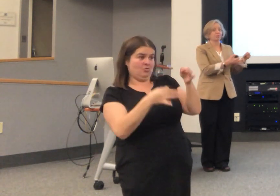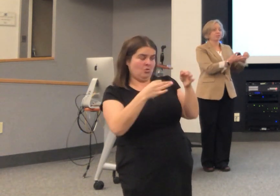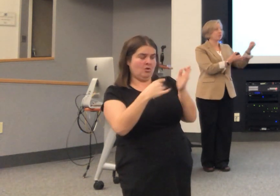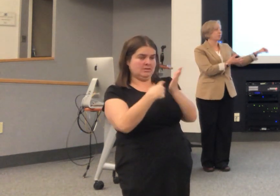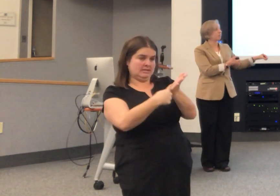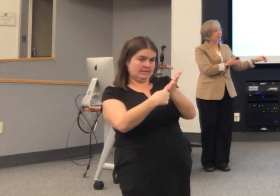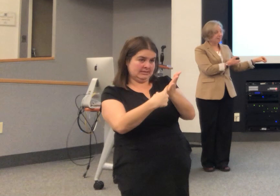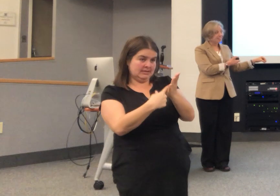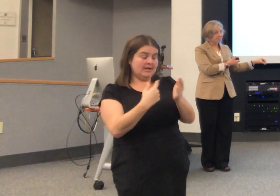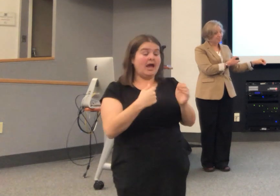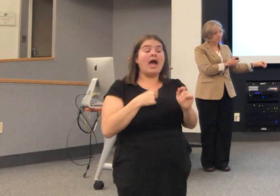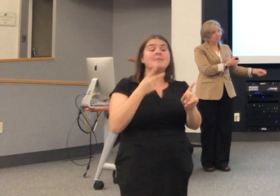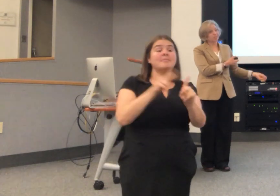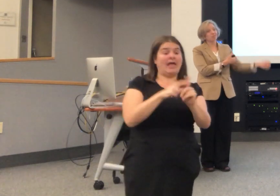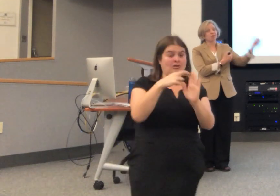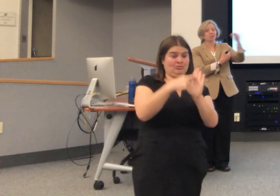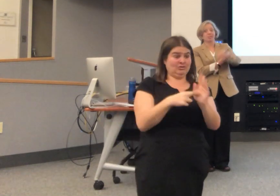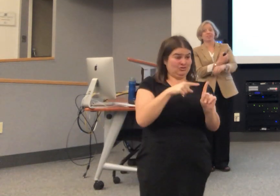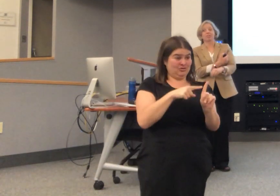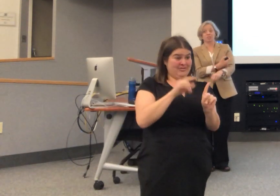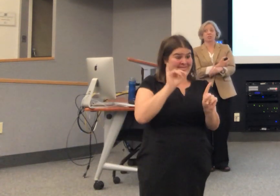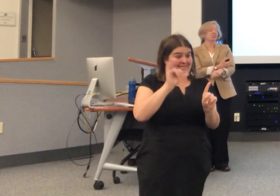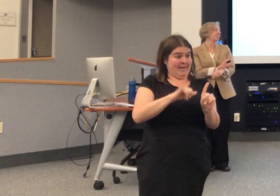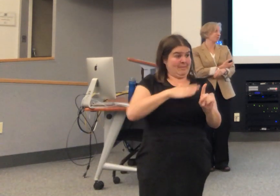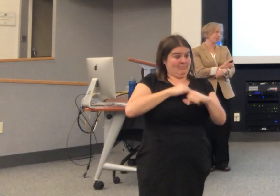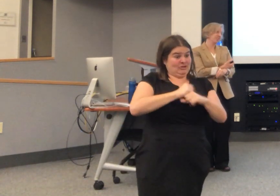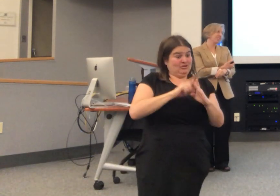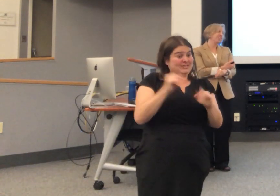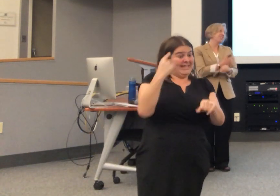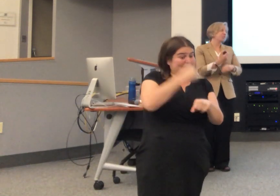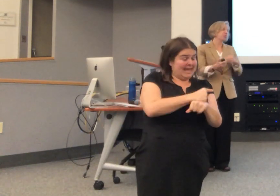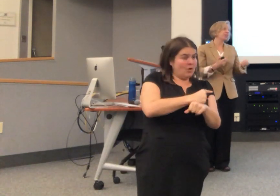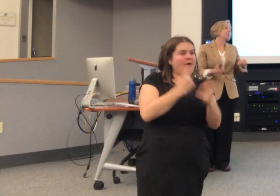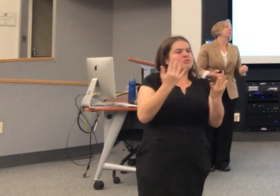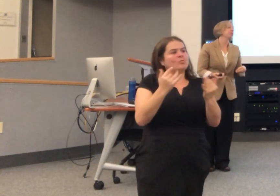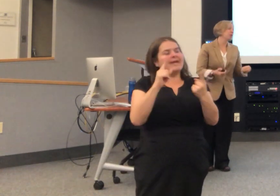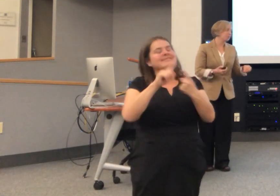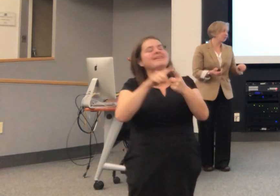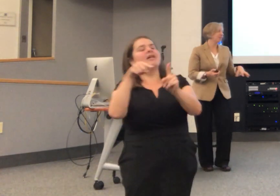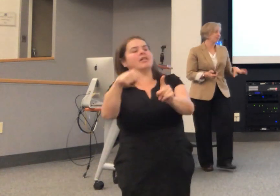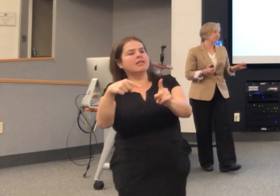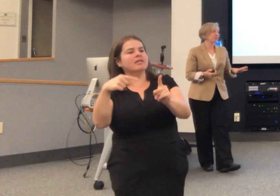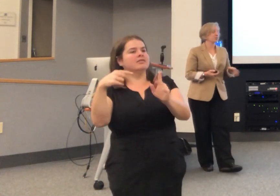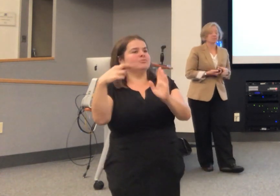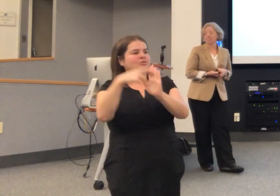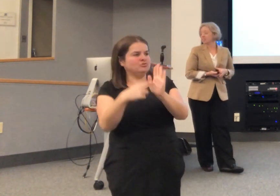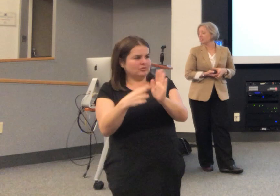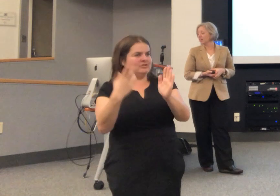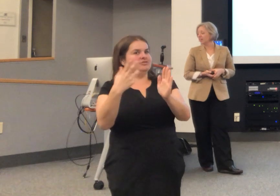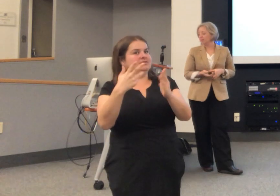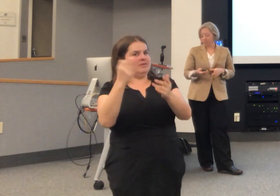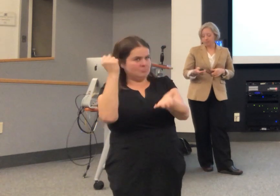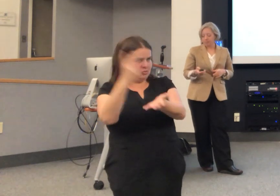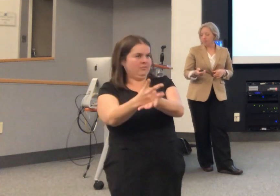from the date you applied to register or when the registration issued. So right now we don't know because the courts need to decide that.